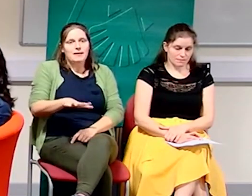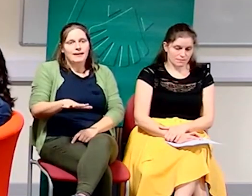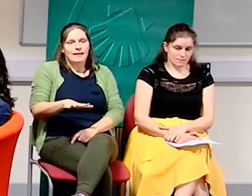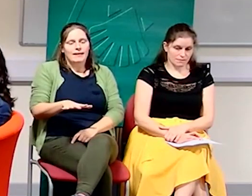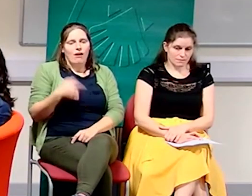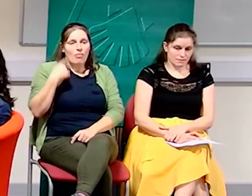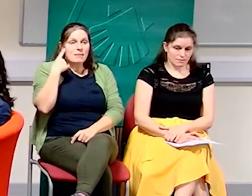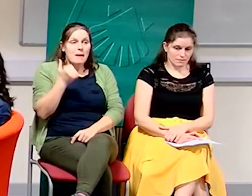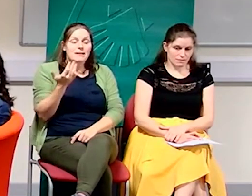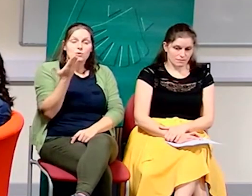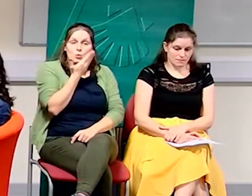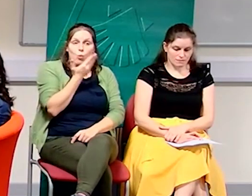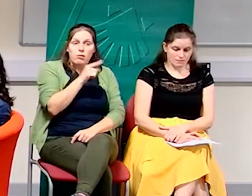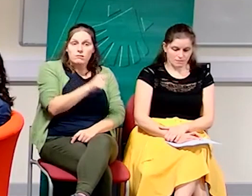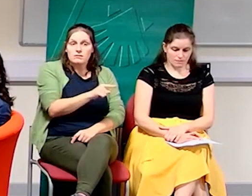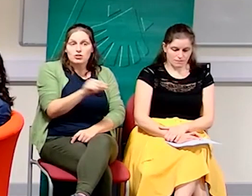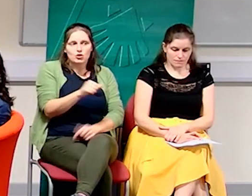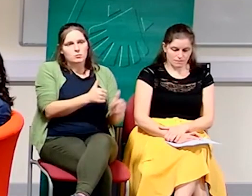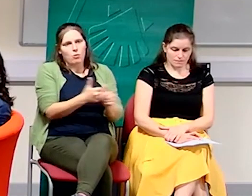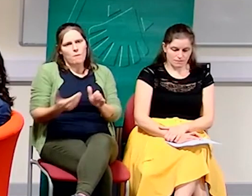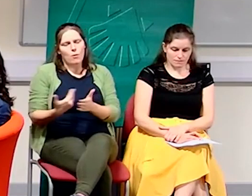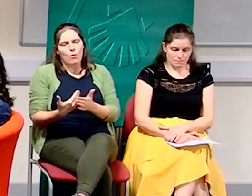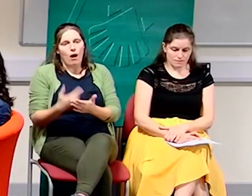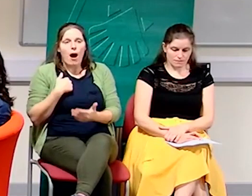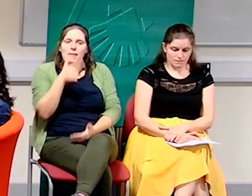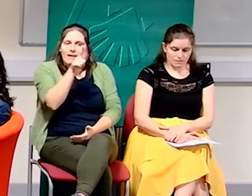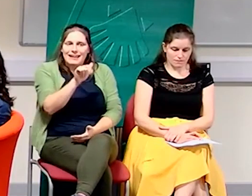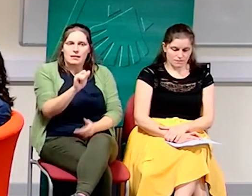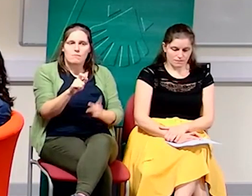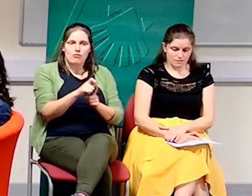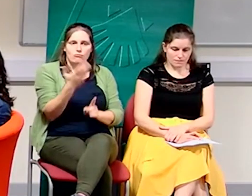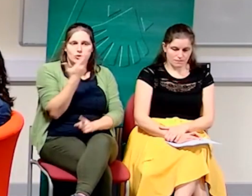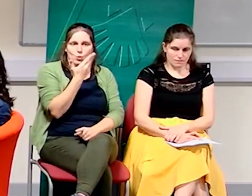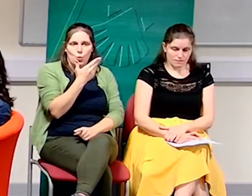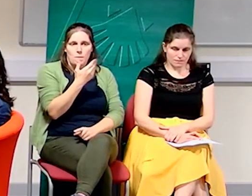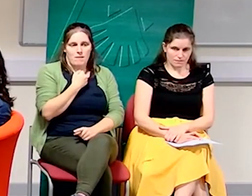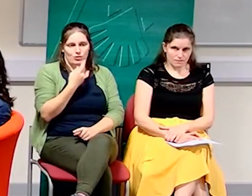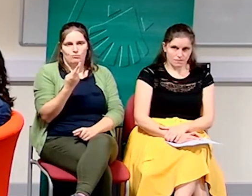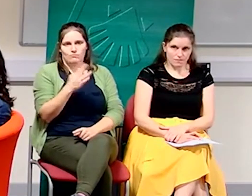schools if you find like I'm very lucky this this primary school that my children were at they they